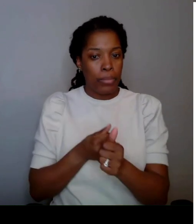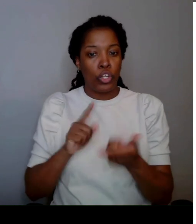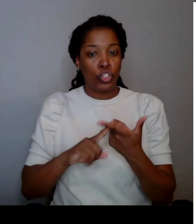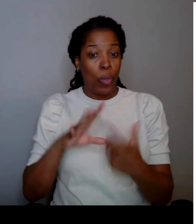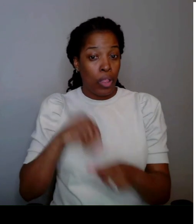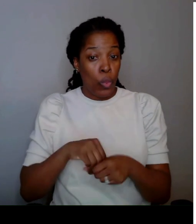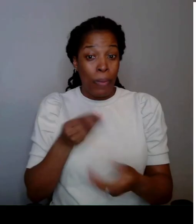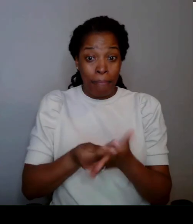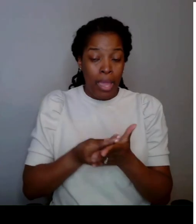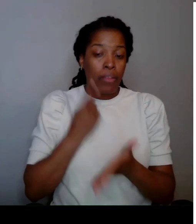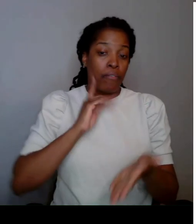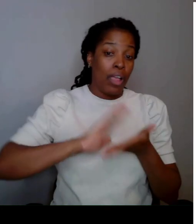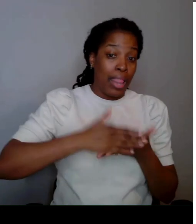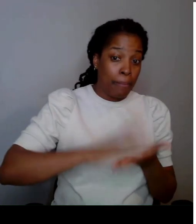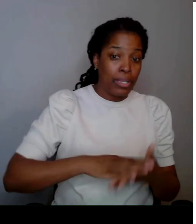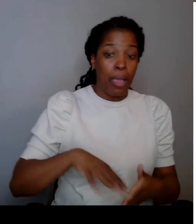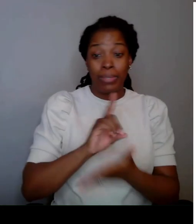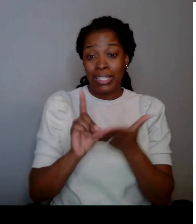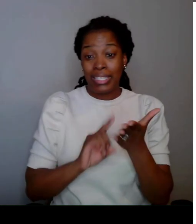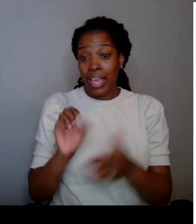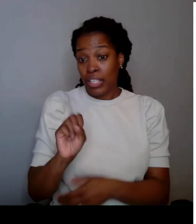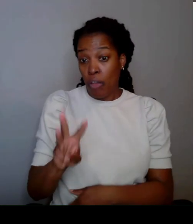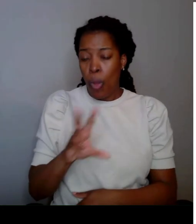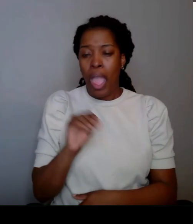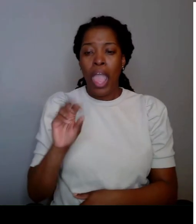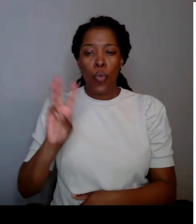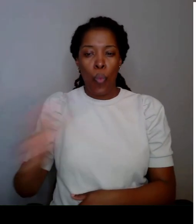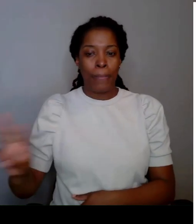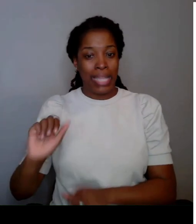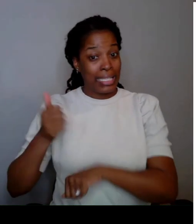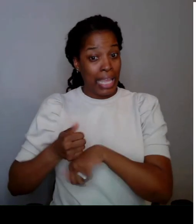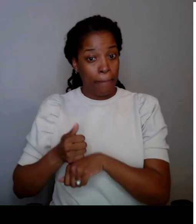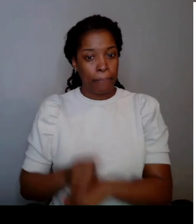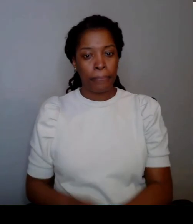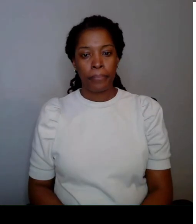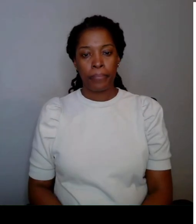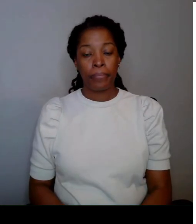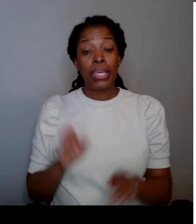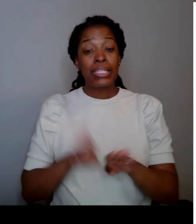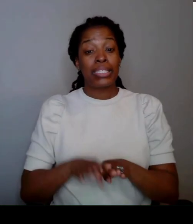Step 3 Product Base Candle Making Business Taylor created a business plan